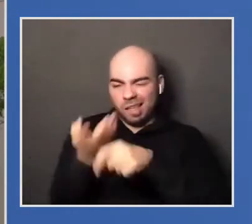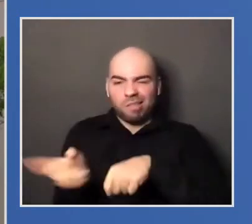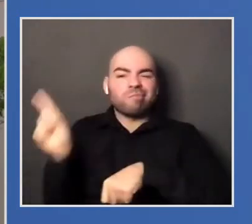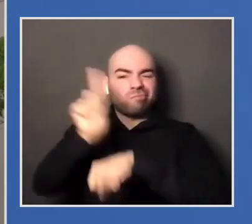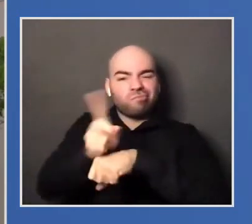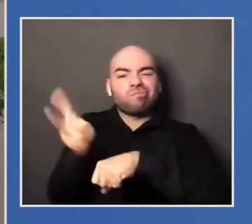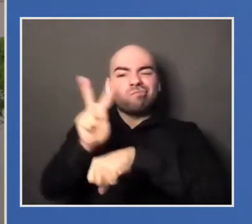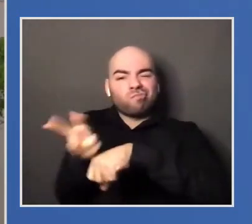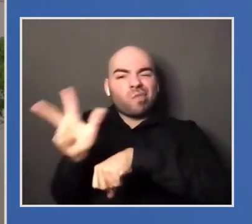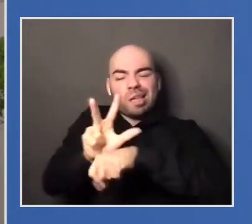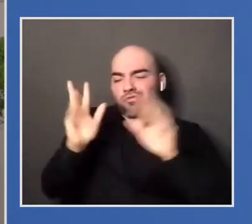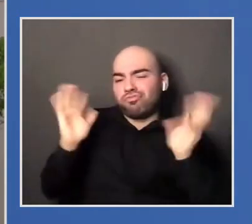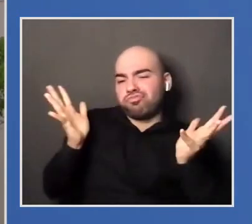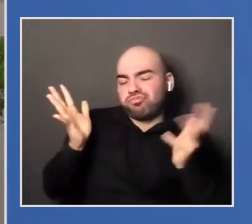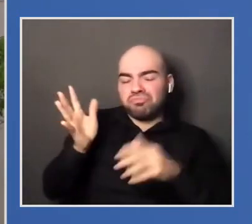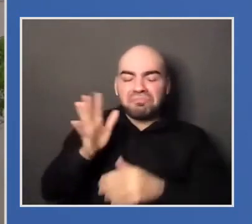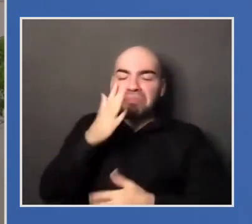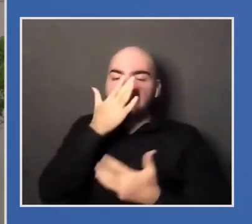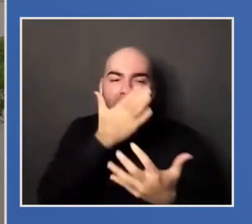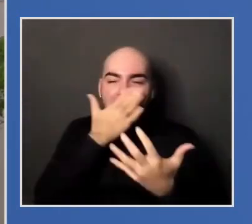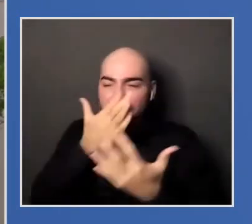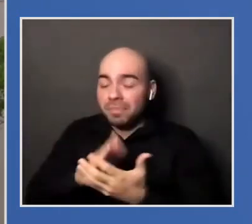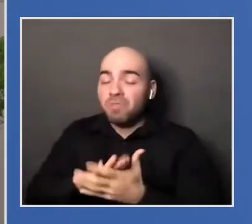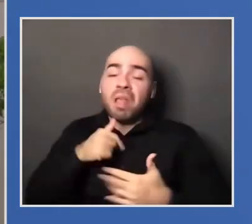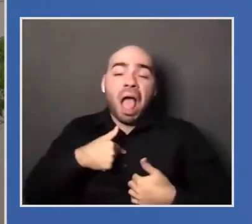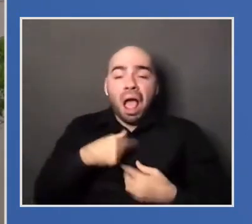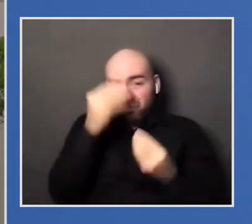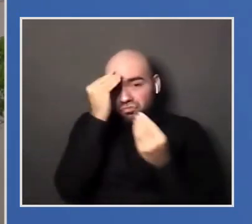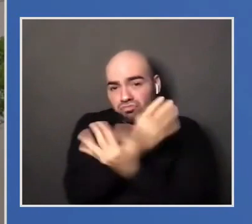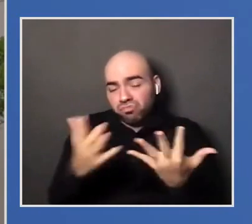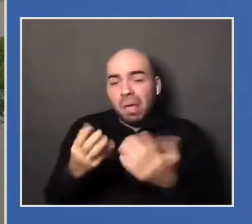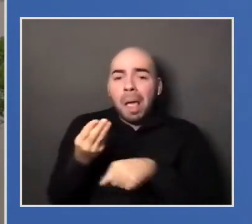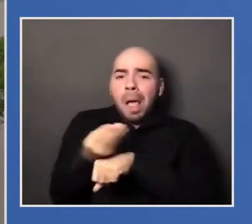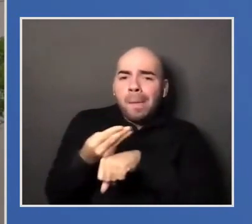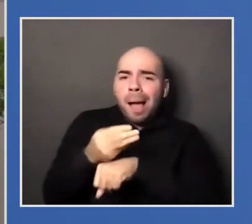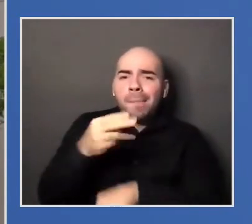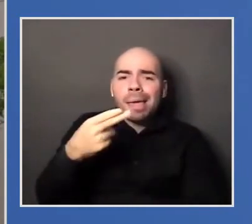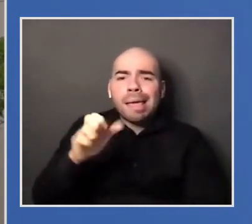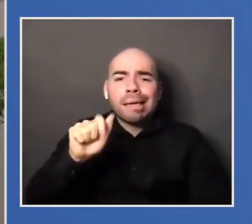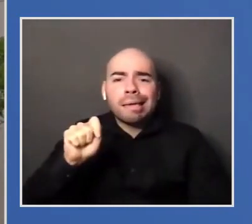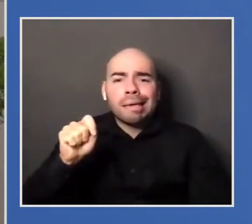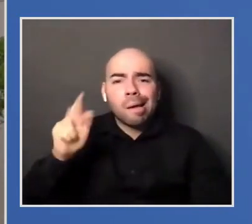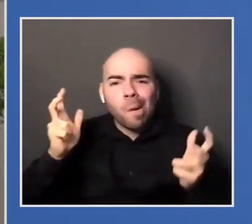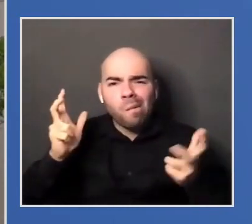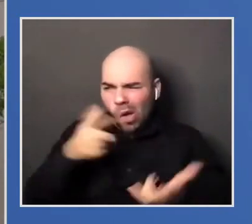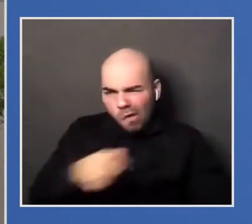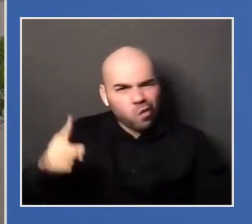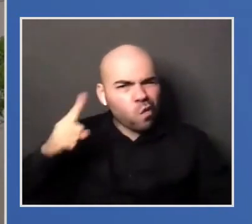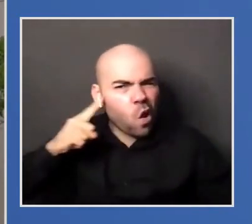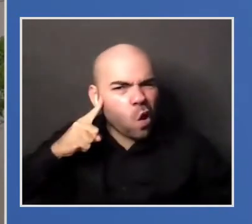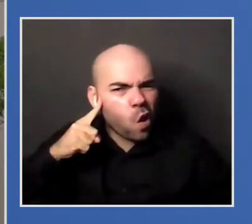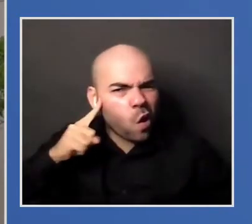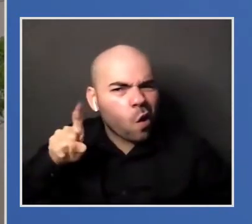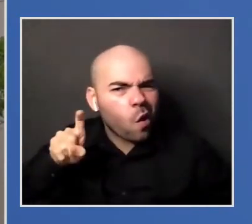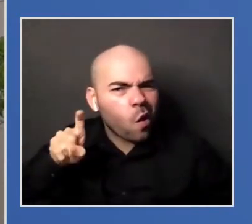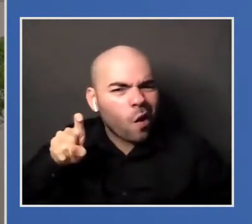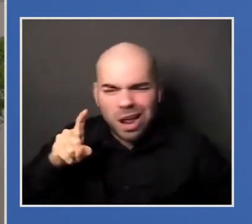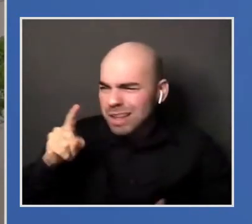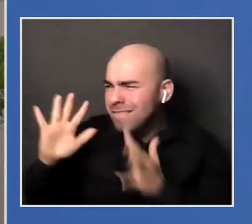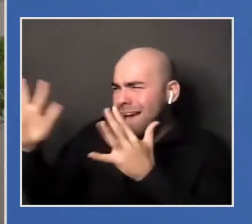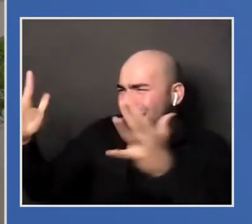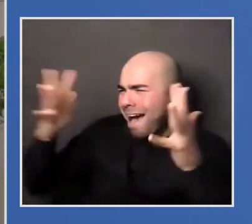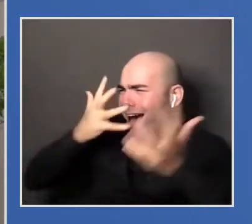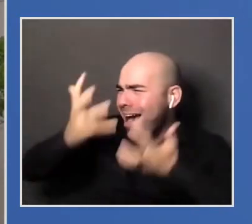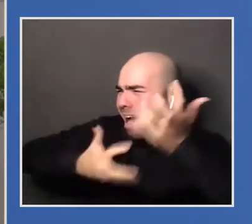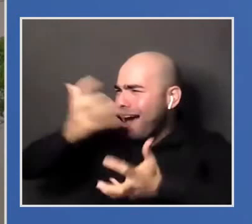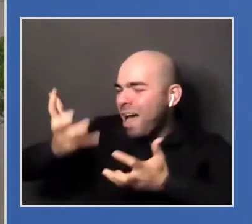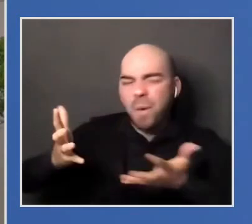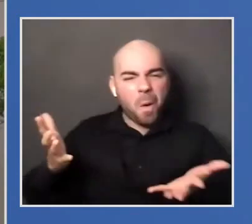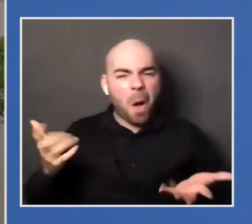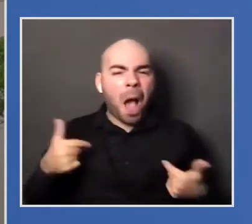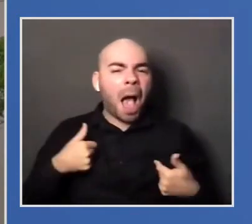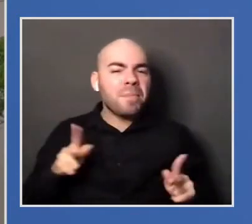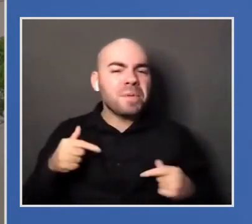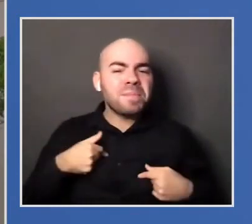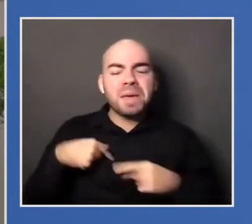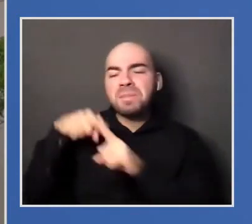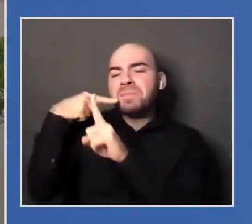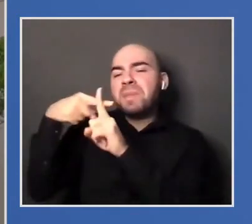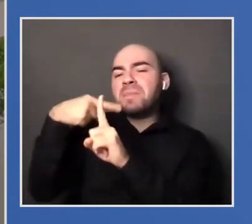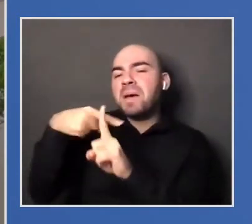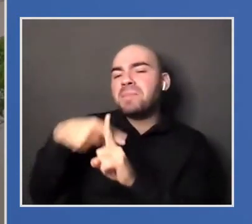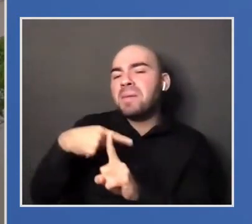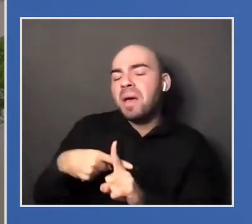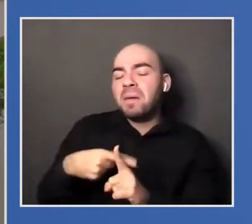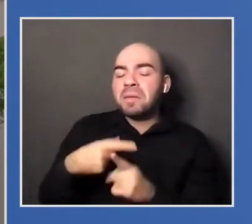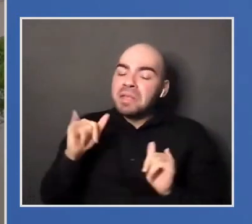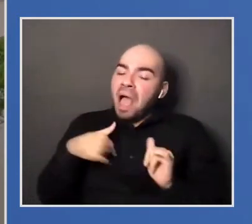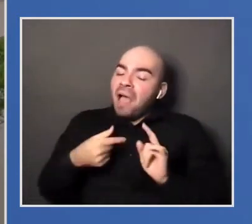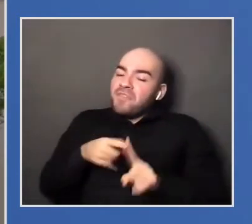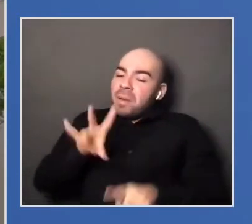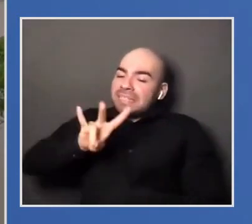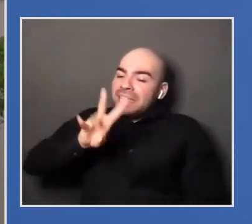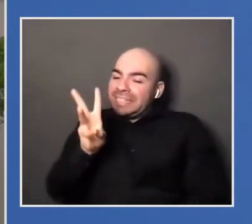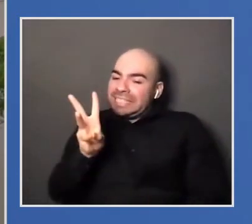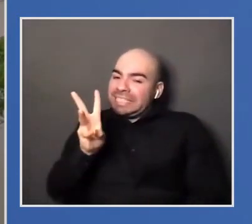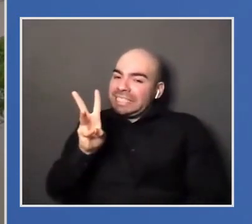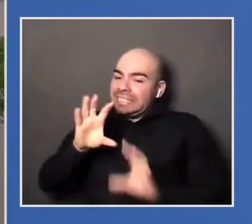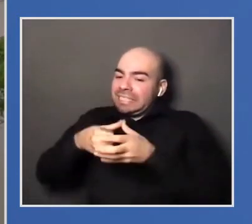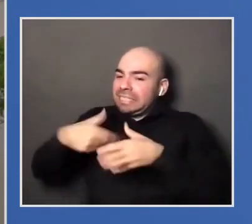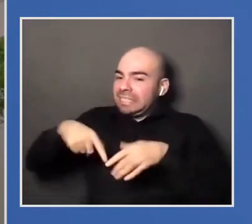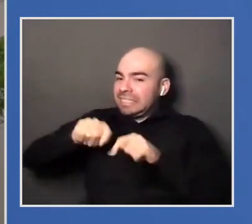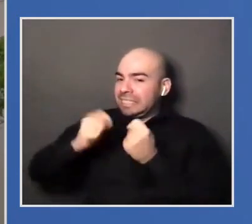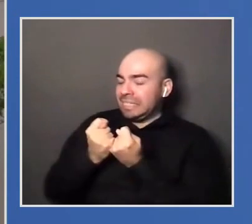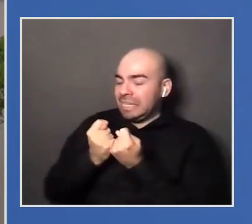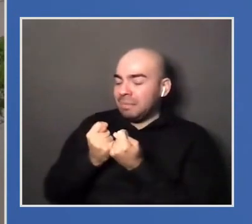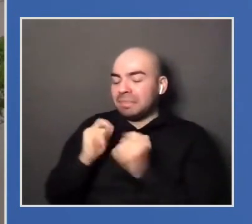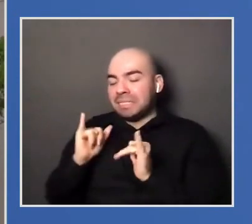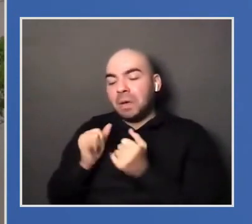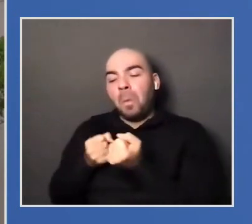FOUR YEARS AGO PAIR THERE ARE